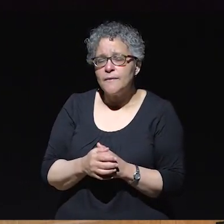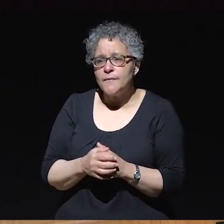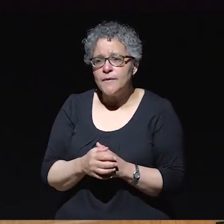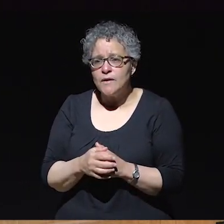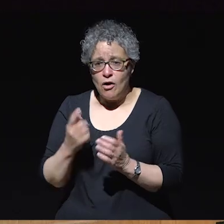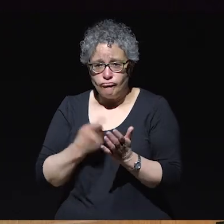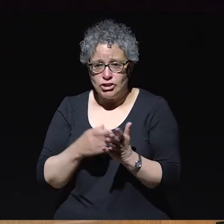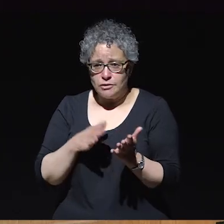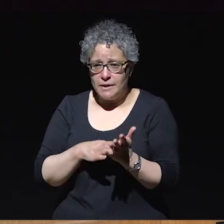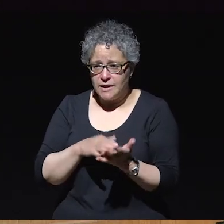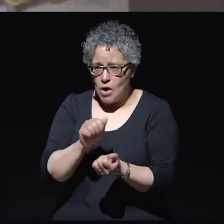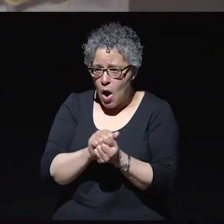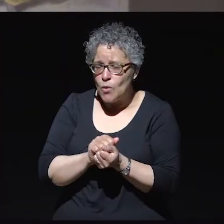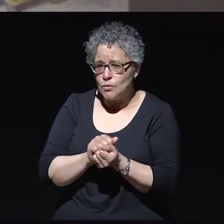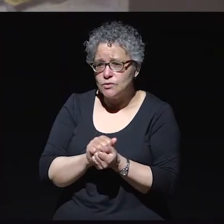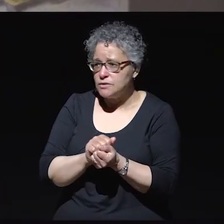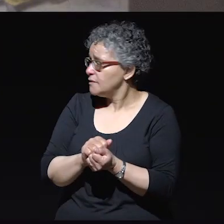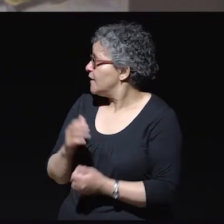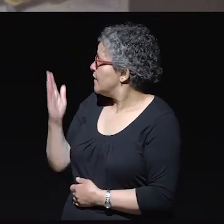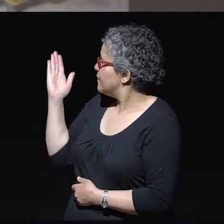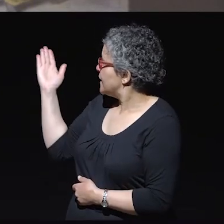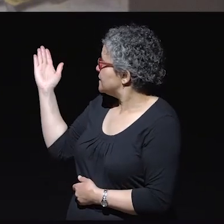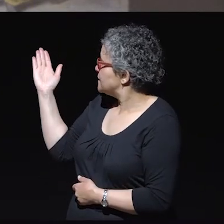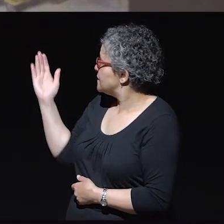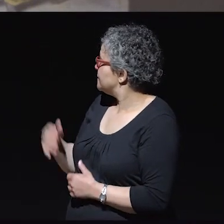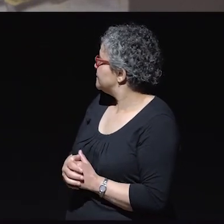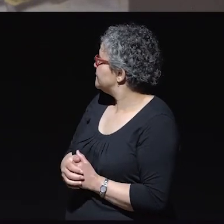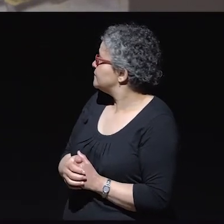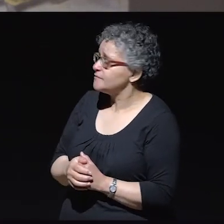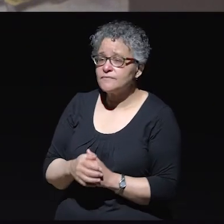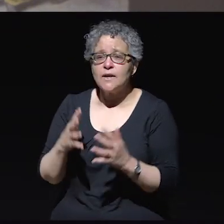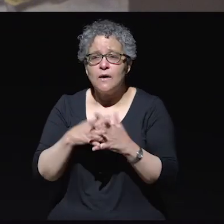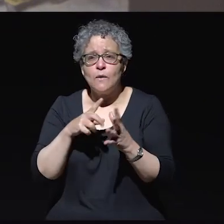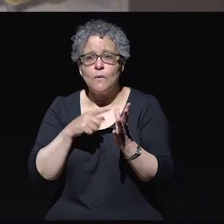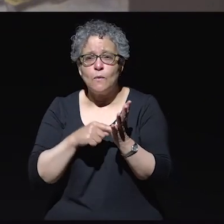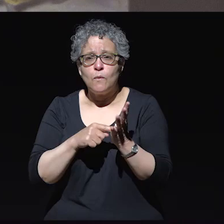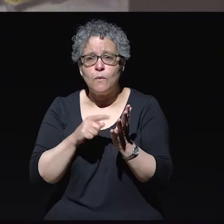and, indeed, an example on the screen. This very ambitious, large-scale work of art by Watteau